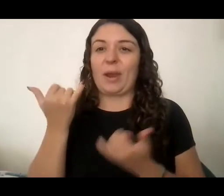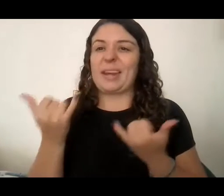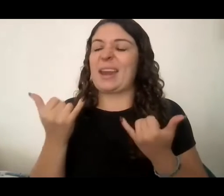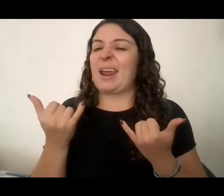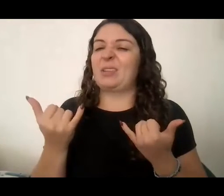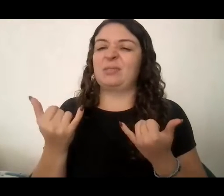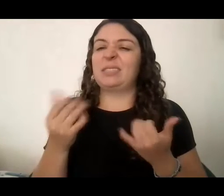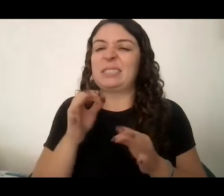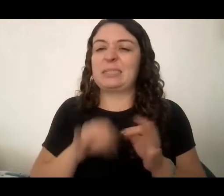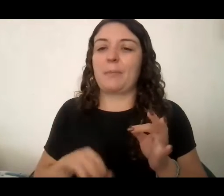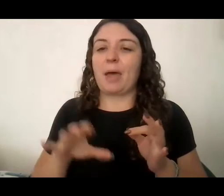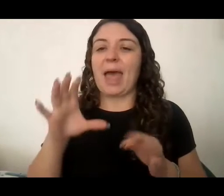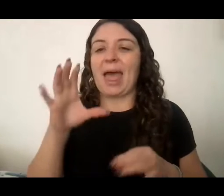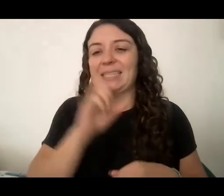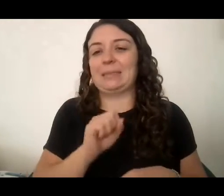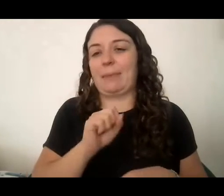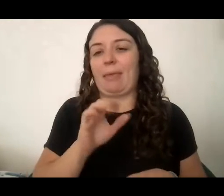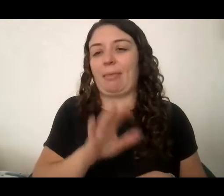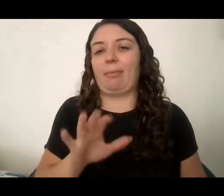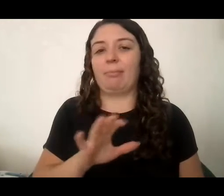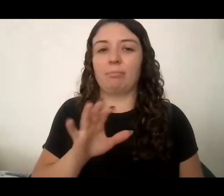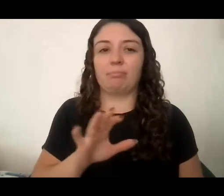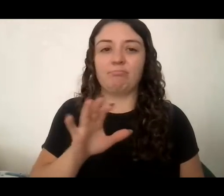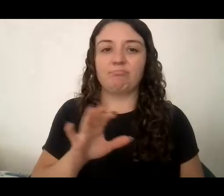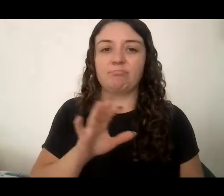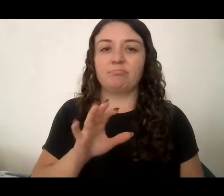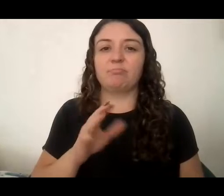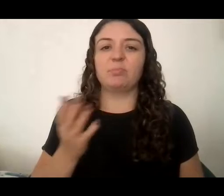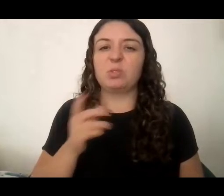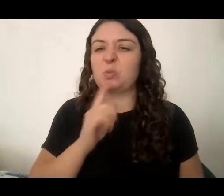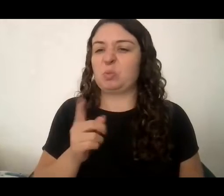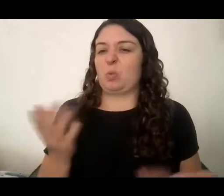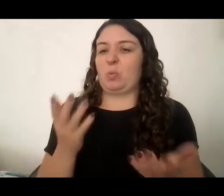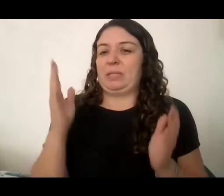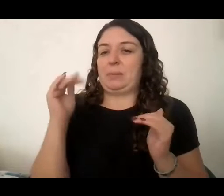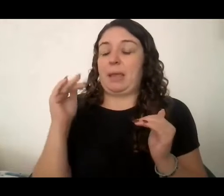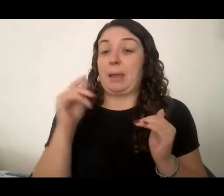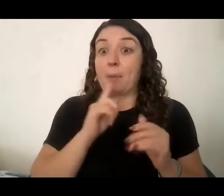has is a projection. We don't really know what's going to happen. Right? Things could go great,